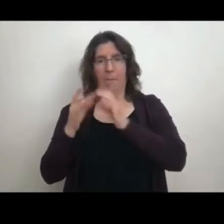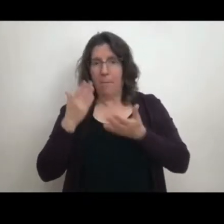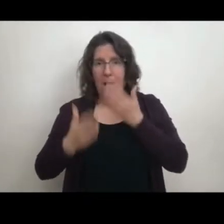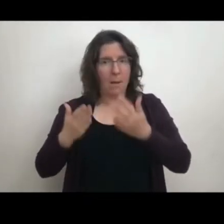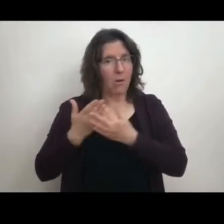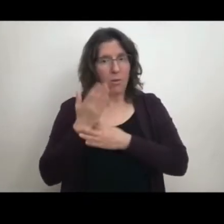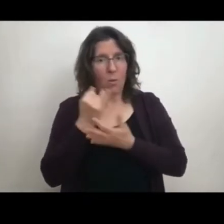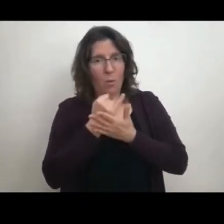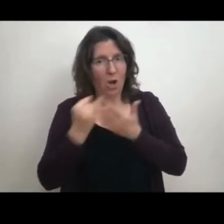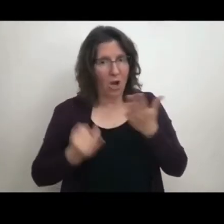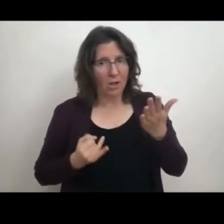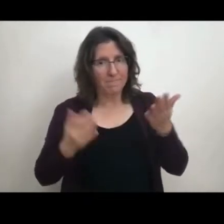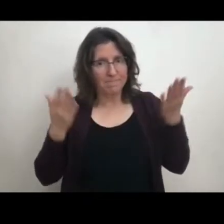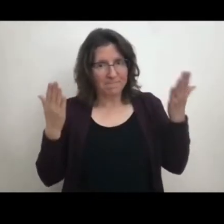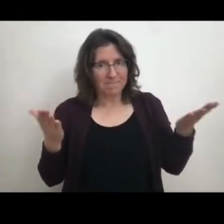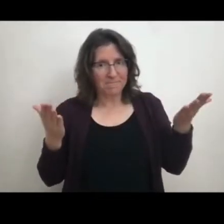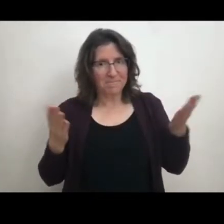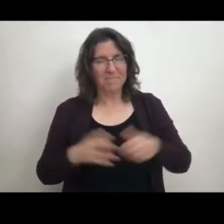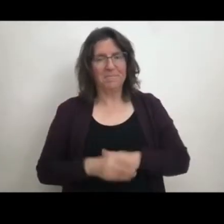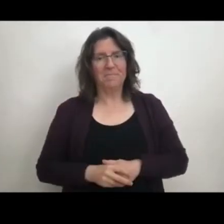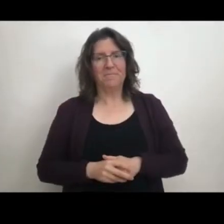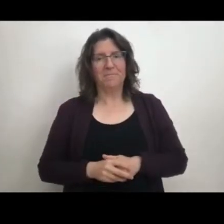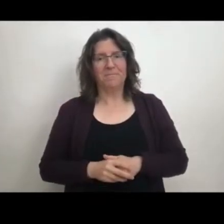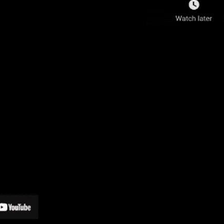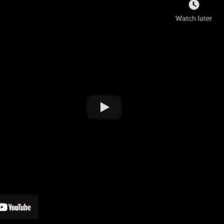. . . which might be accomplished through art!